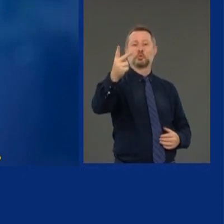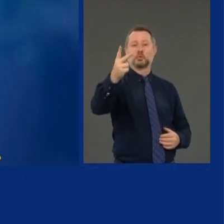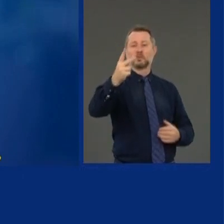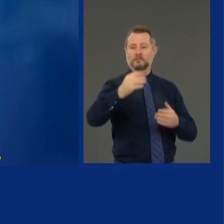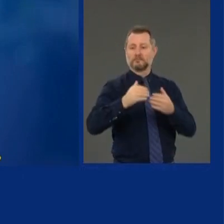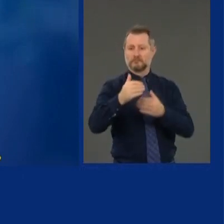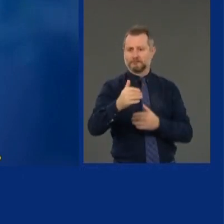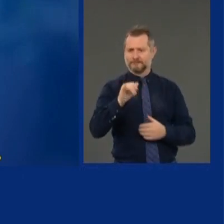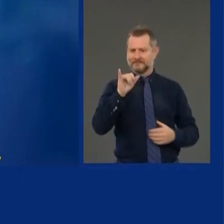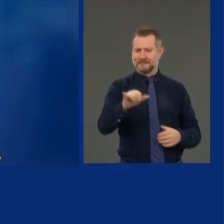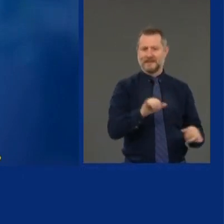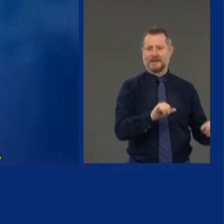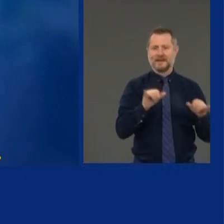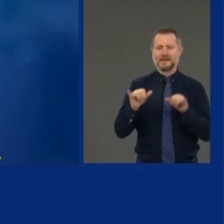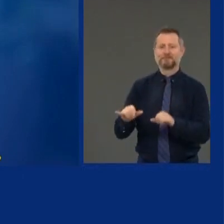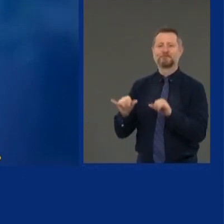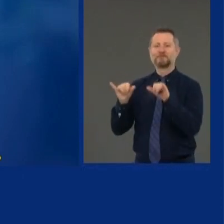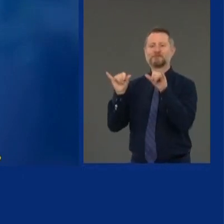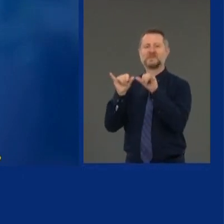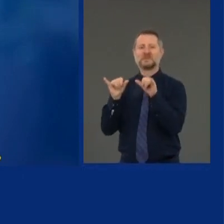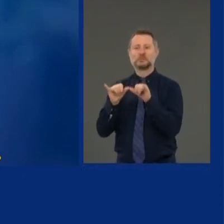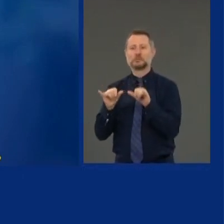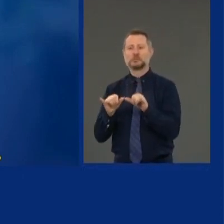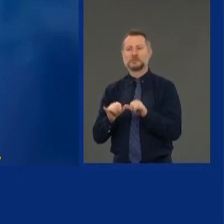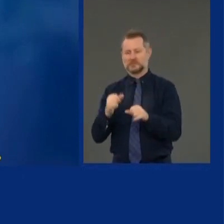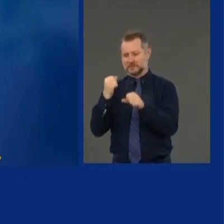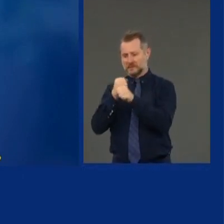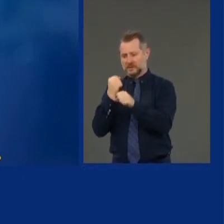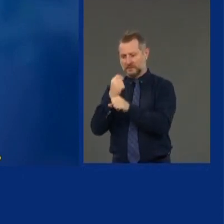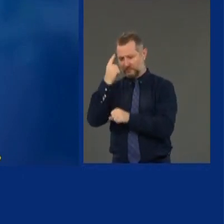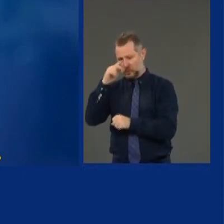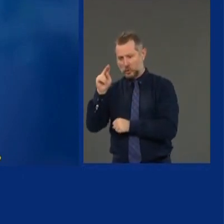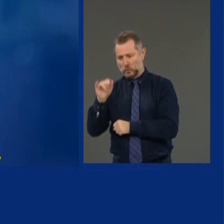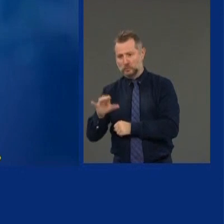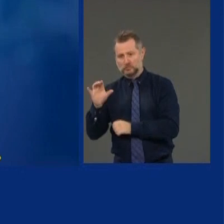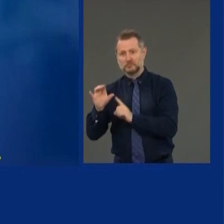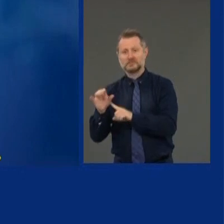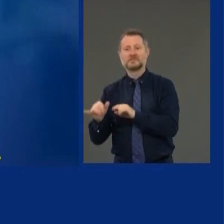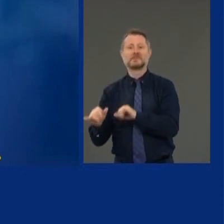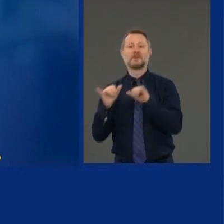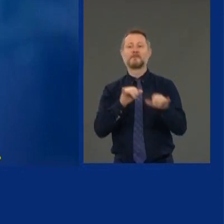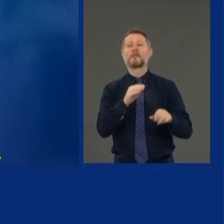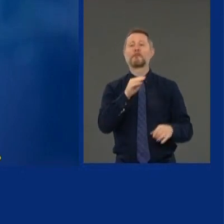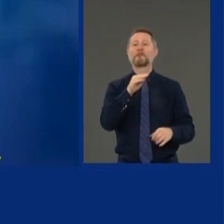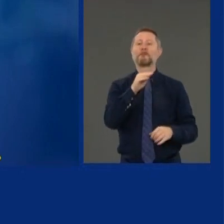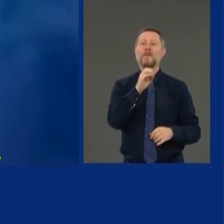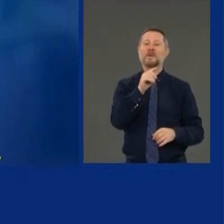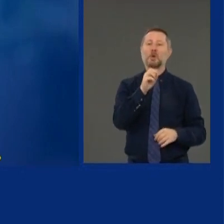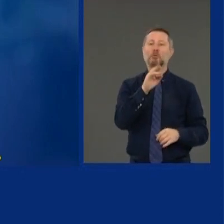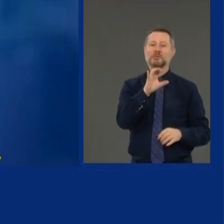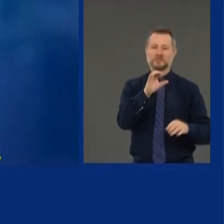SO NEW YORK IS ON TRACK TO ENTER PHASE TWO ON MONDAY.